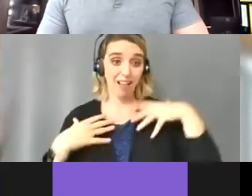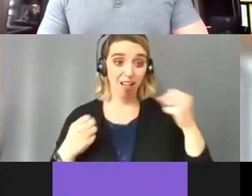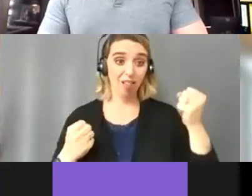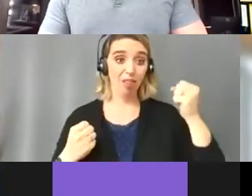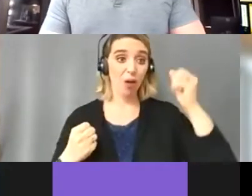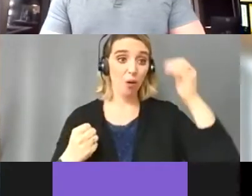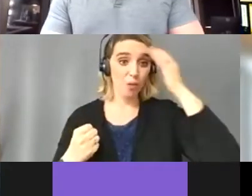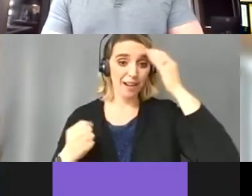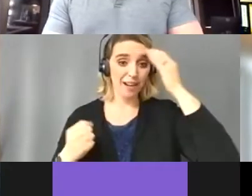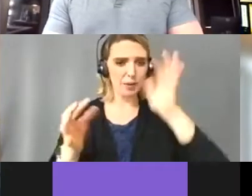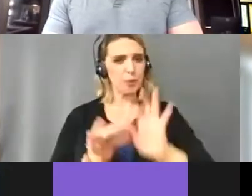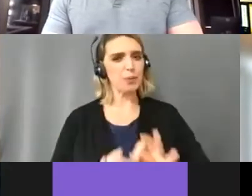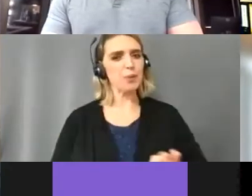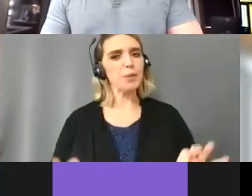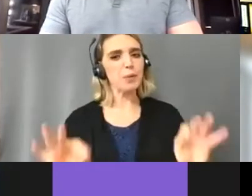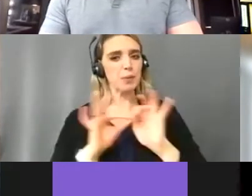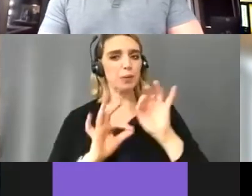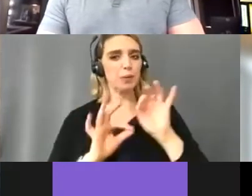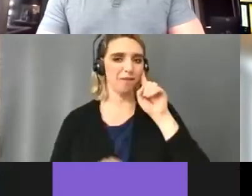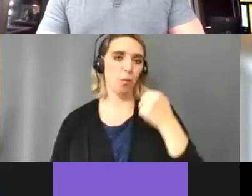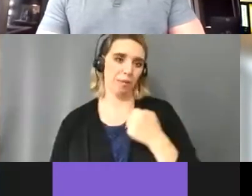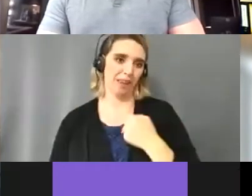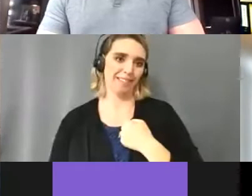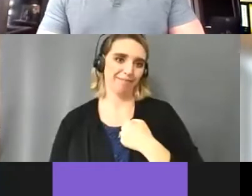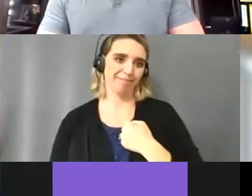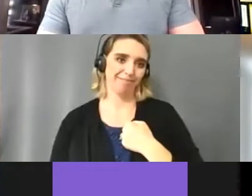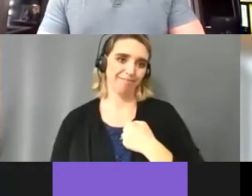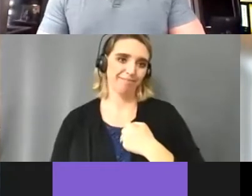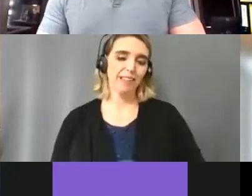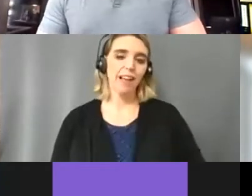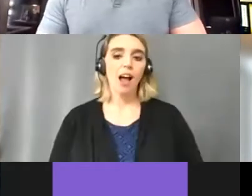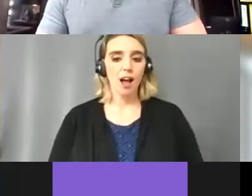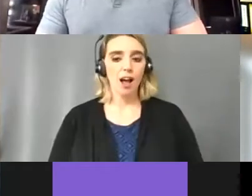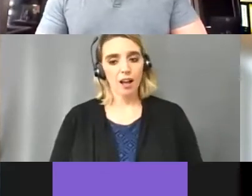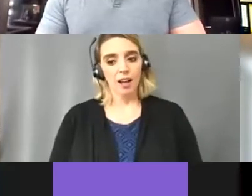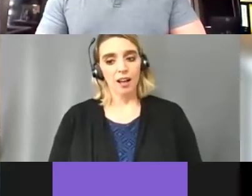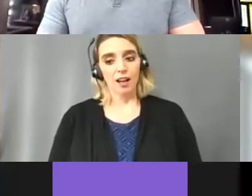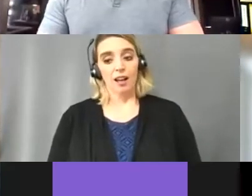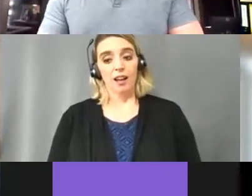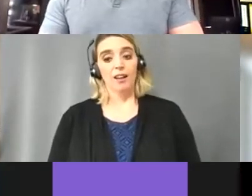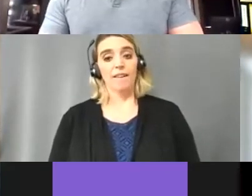is so important for me personally. And so many of you, if you know me